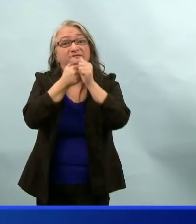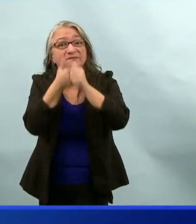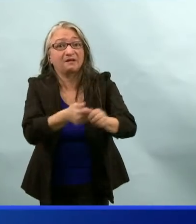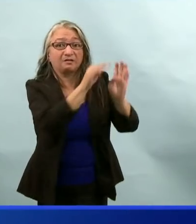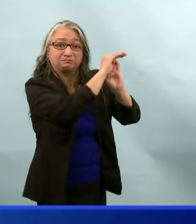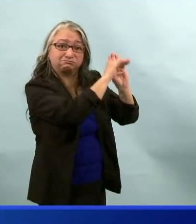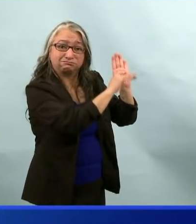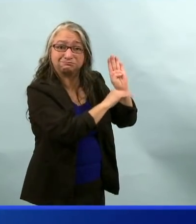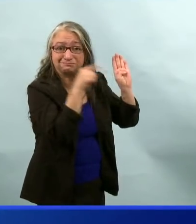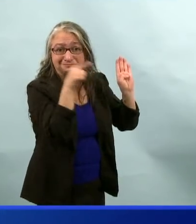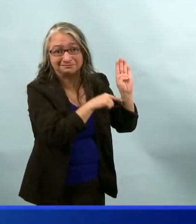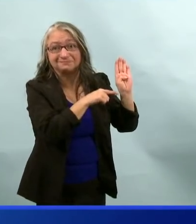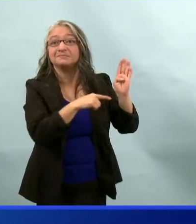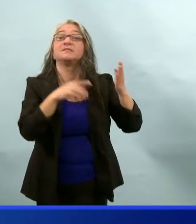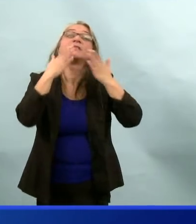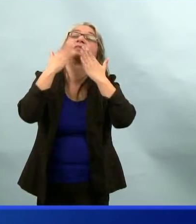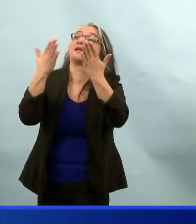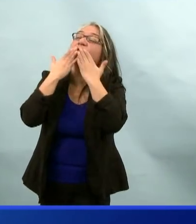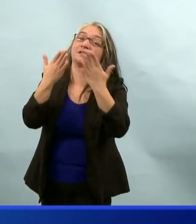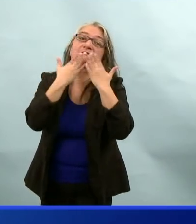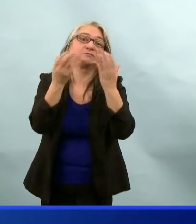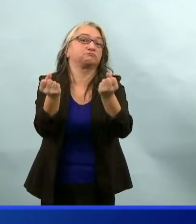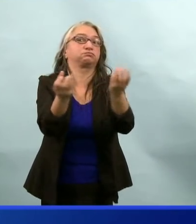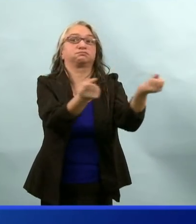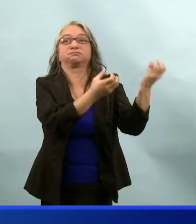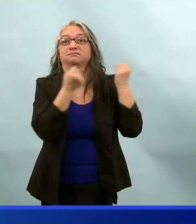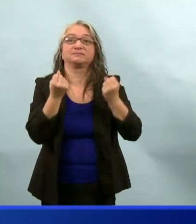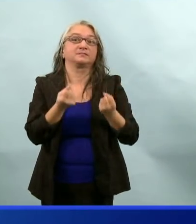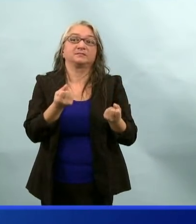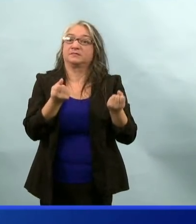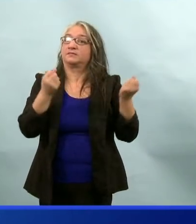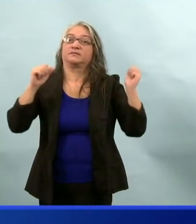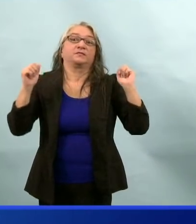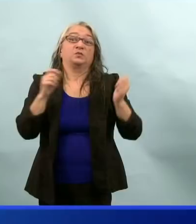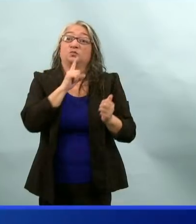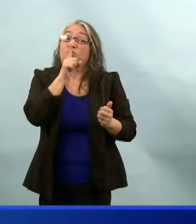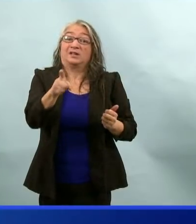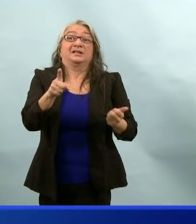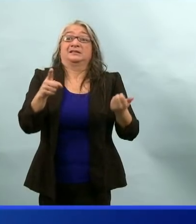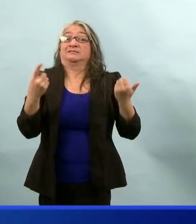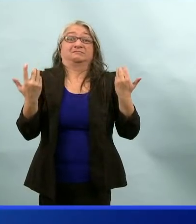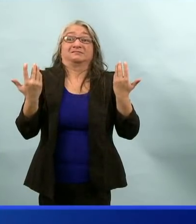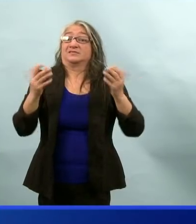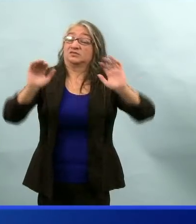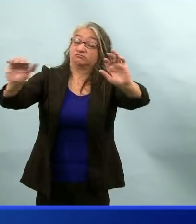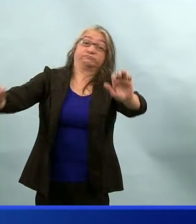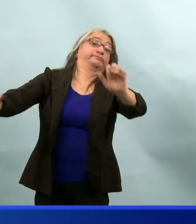sick and this is challenging you know federal borders are much easier to patrol and secure for